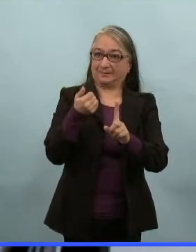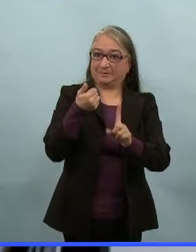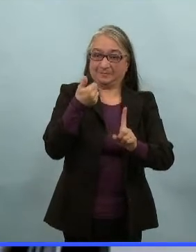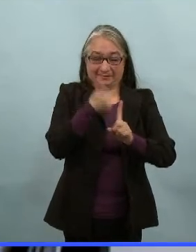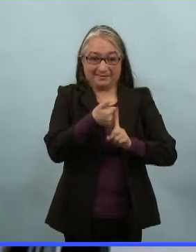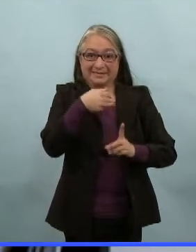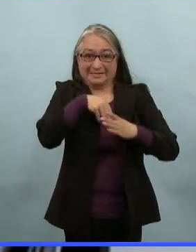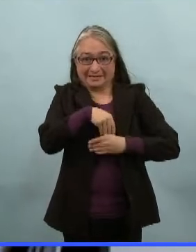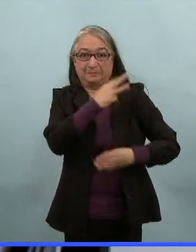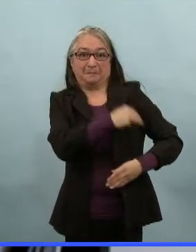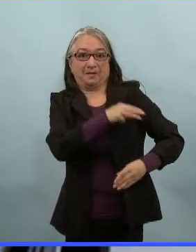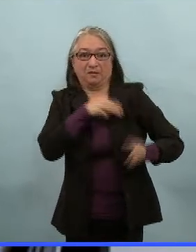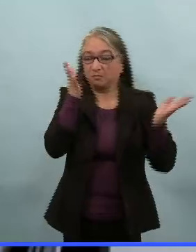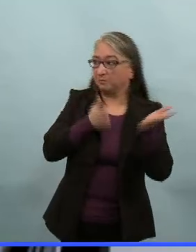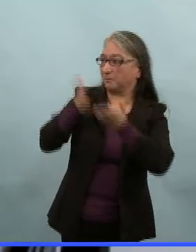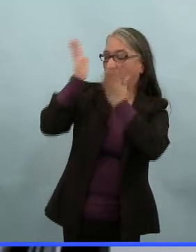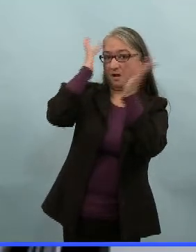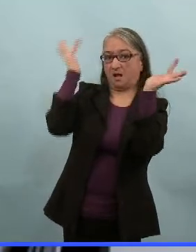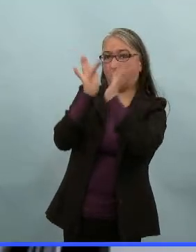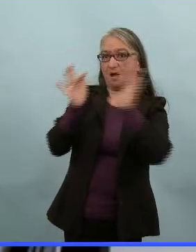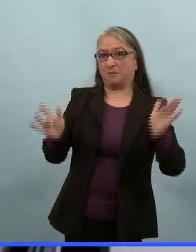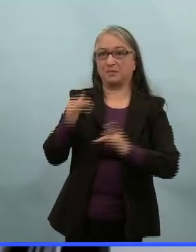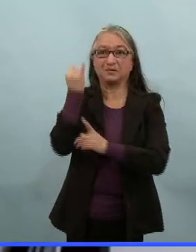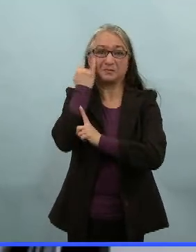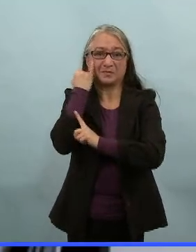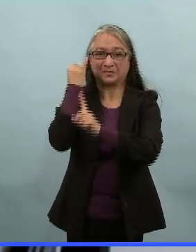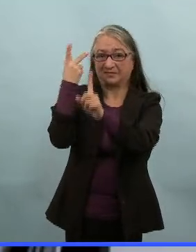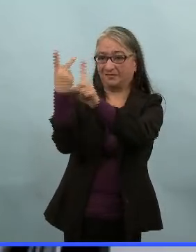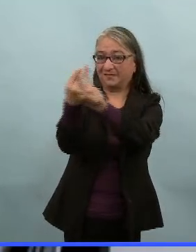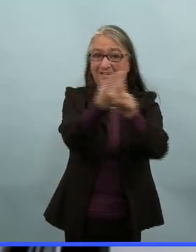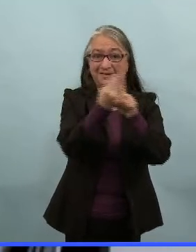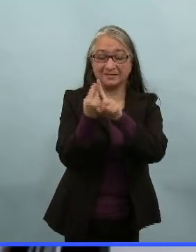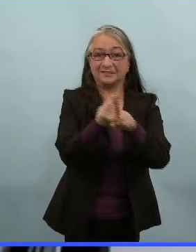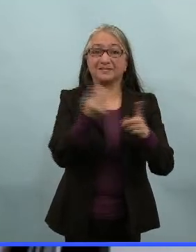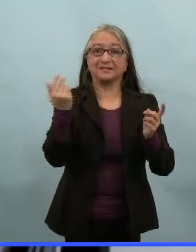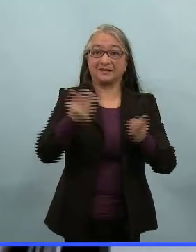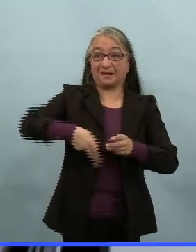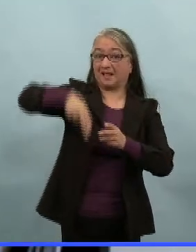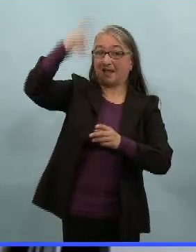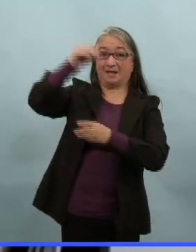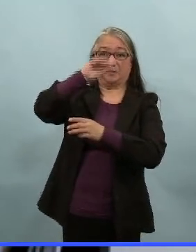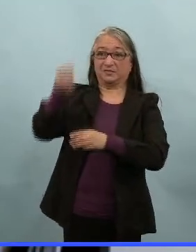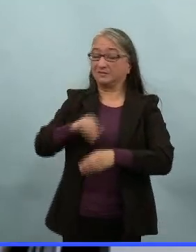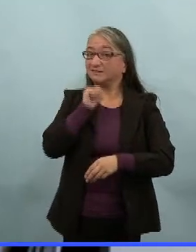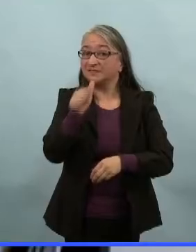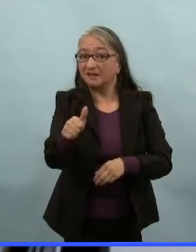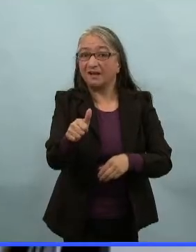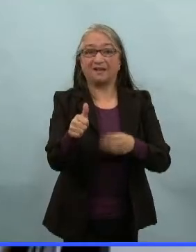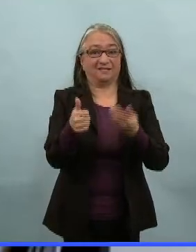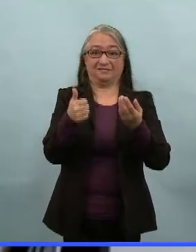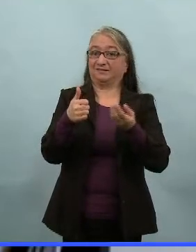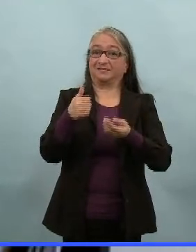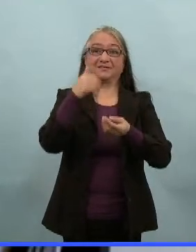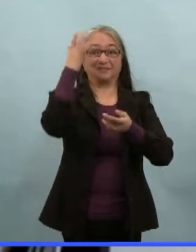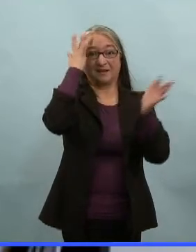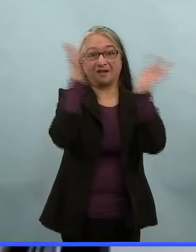rate of vaccine uptake that we have in this province there is still a very good news story